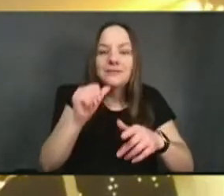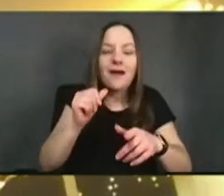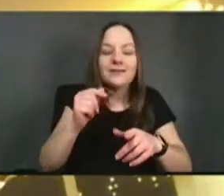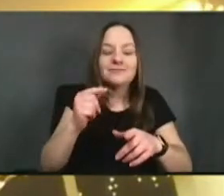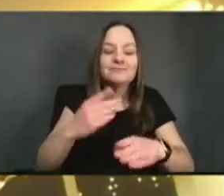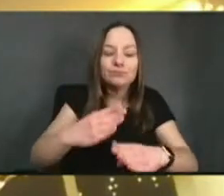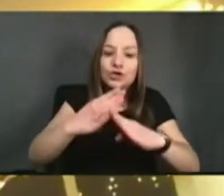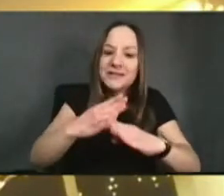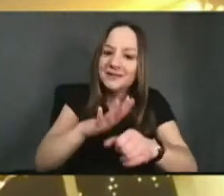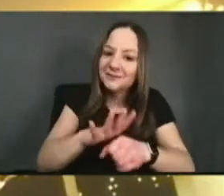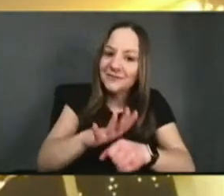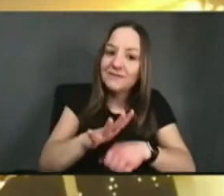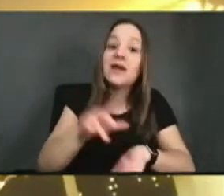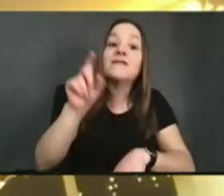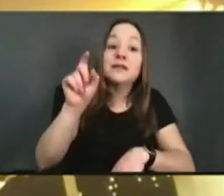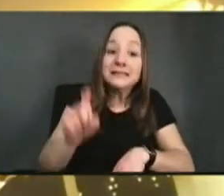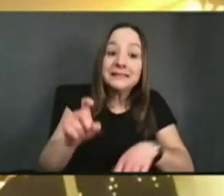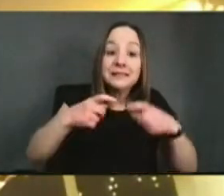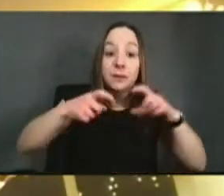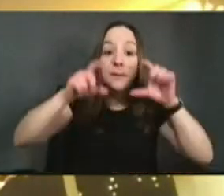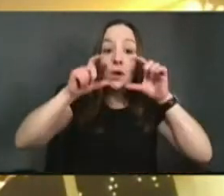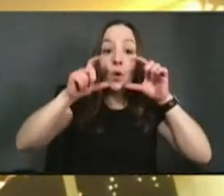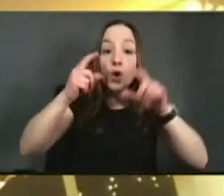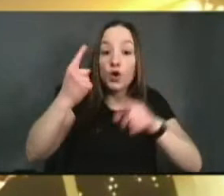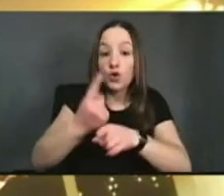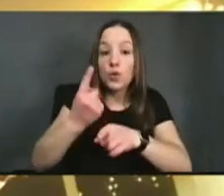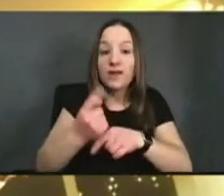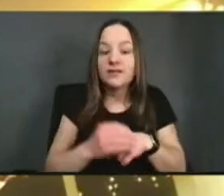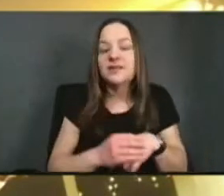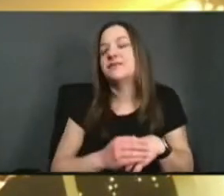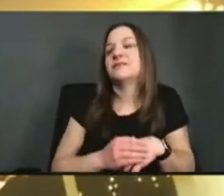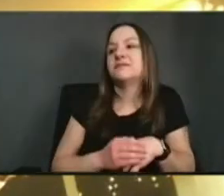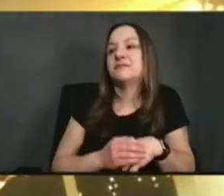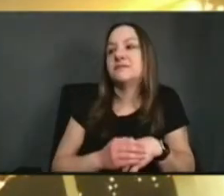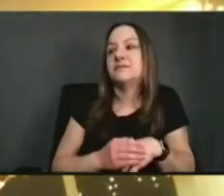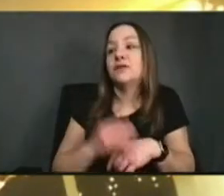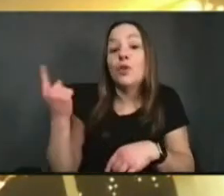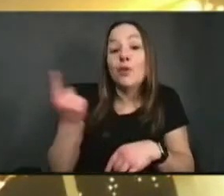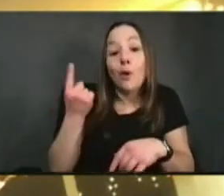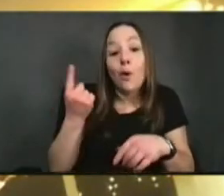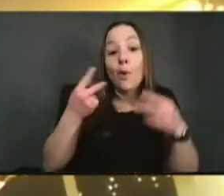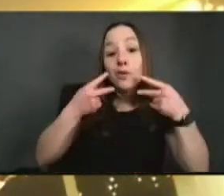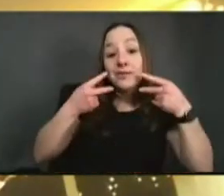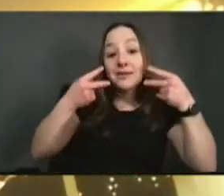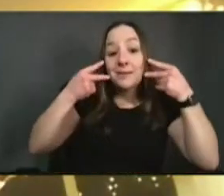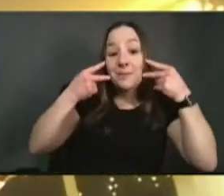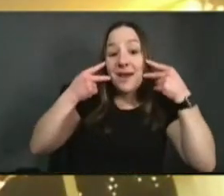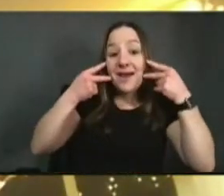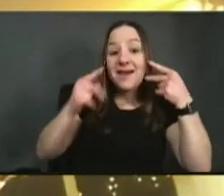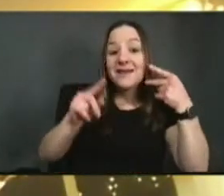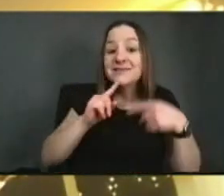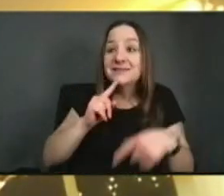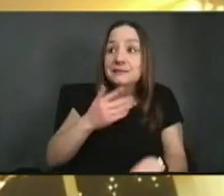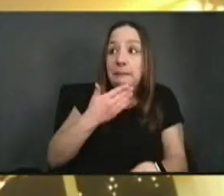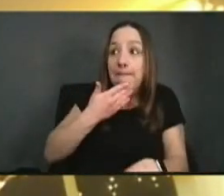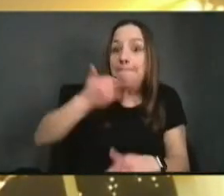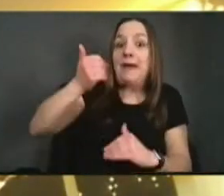have the right size to have it picked correctly is going to be very important. The only masks